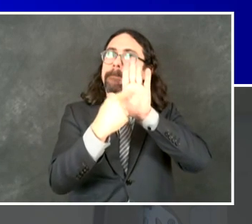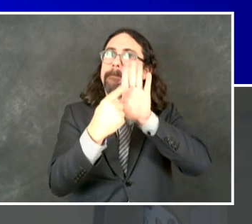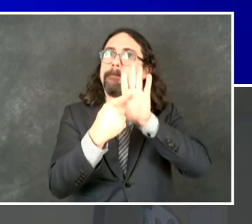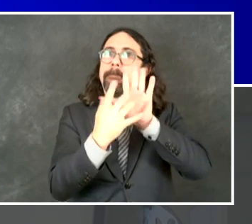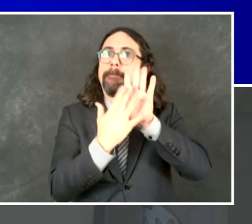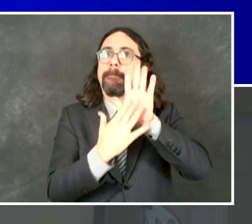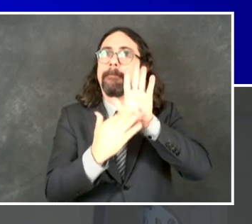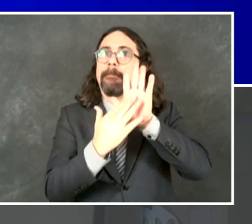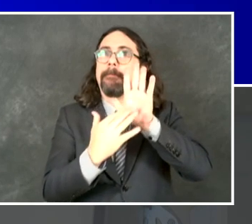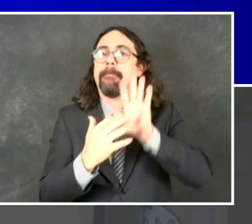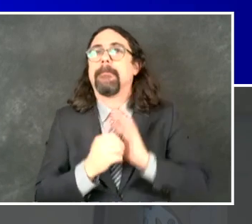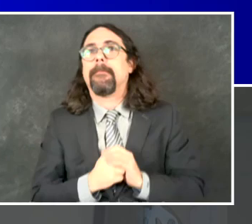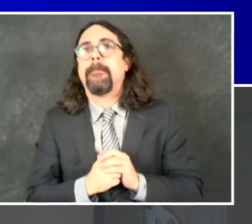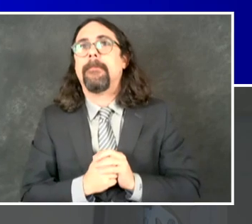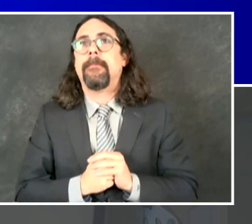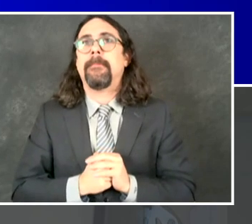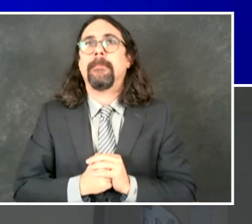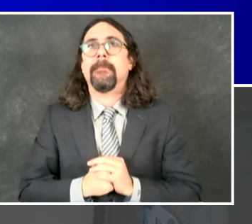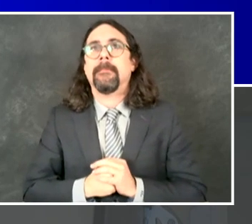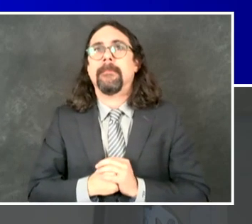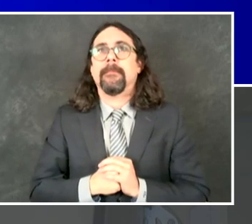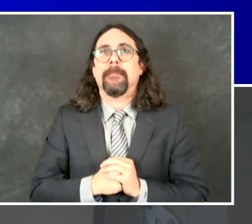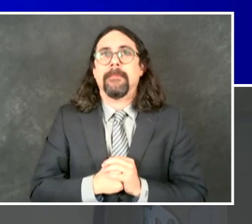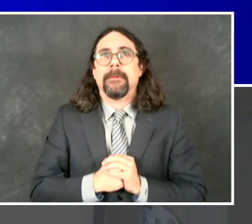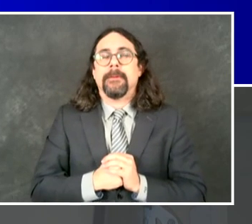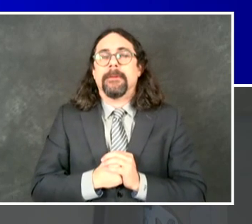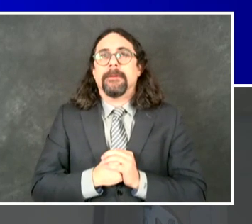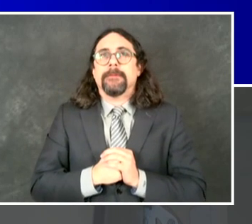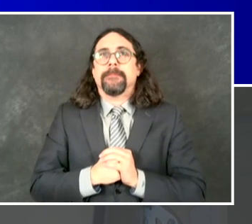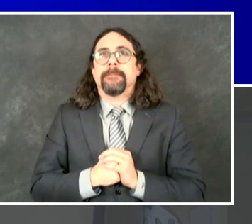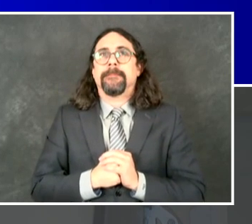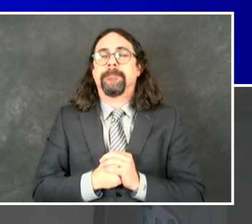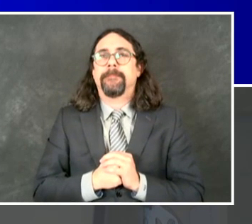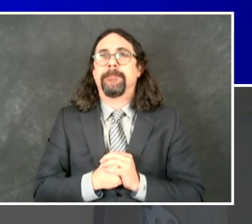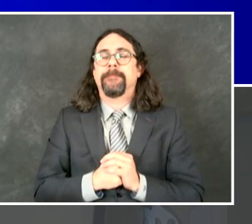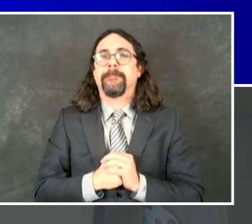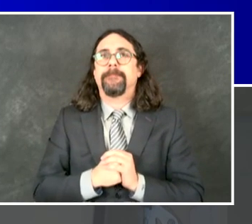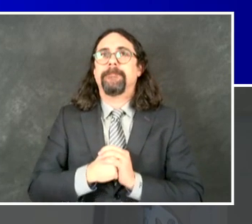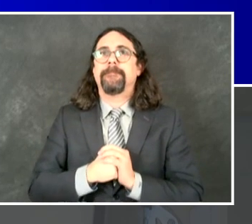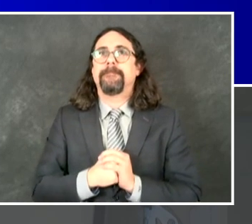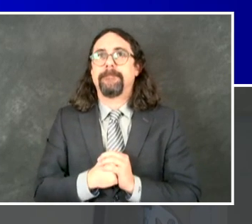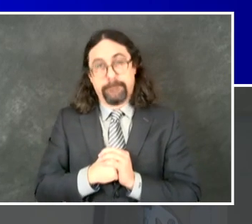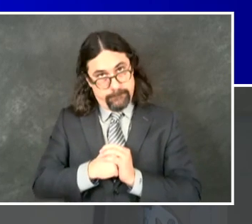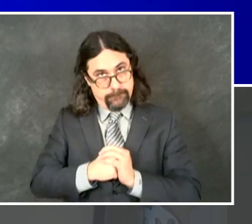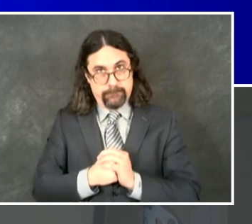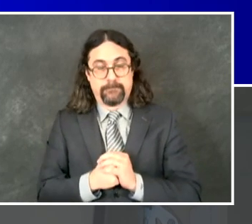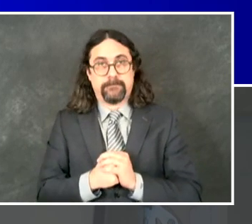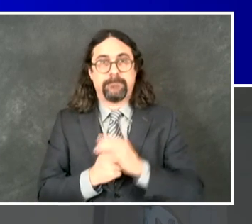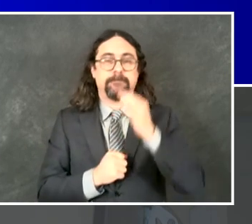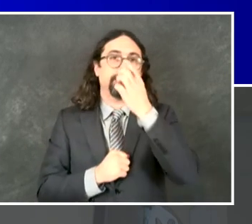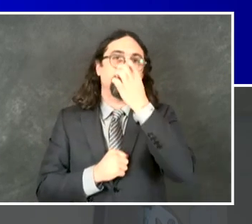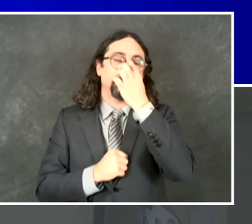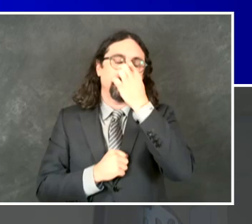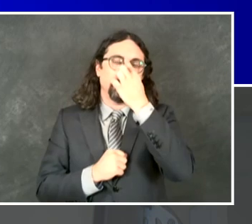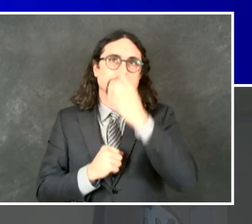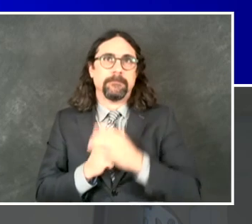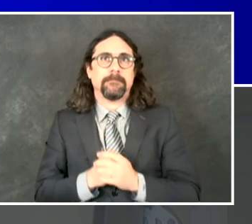OUR HEALTH CARE WORKERS HAVE GONE THROUGH SO MUCH ALREADY. EVEN IN THE TESTING PROCESS, HOW MUCH THEY HAVE TO DO.